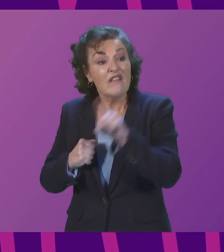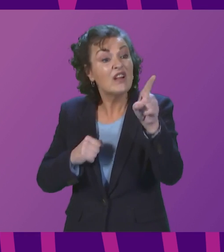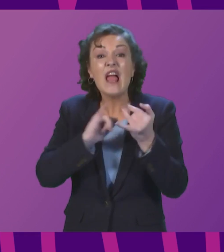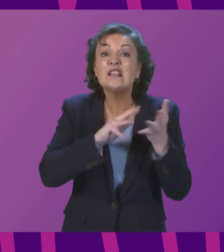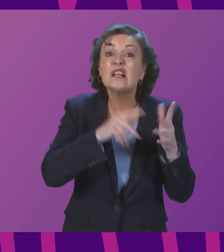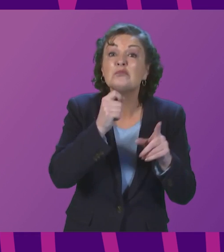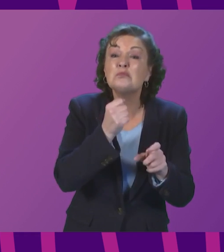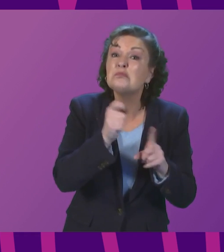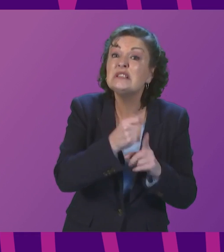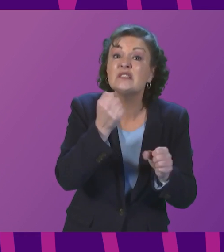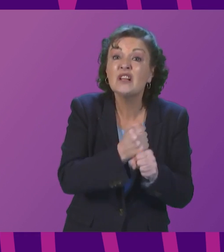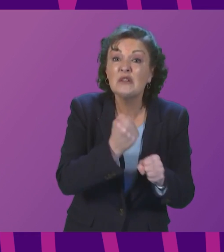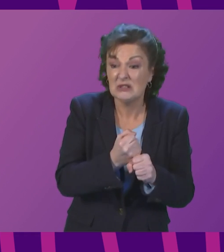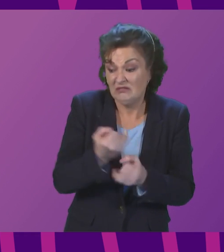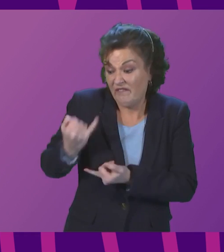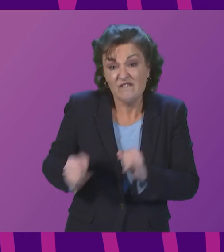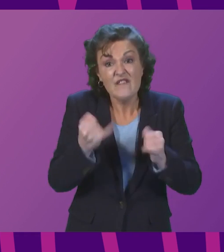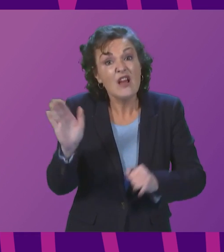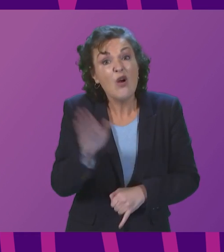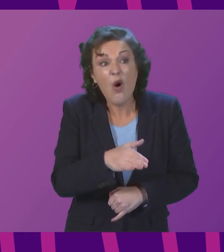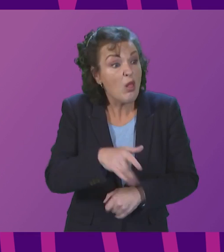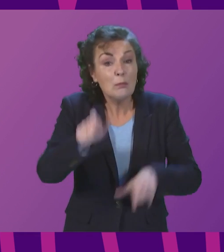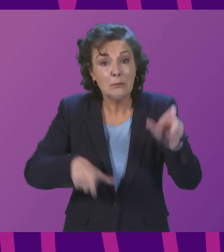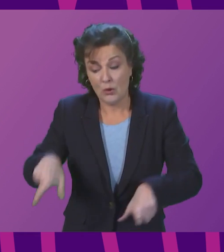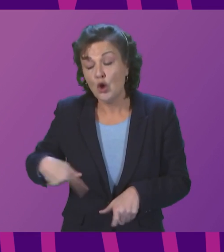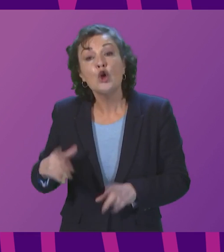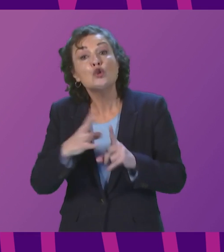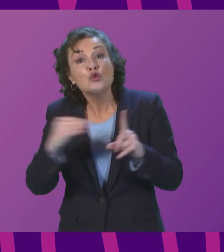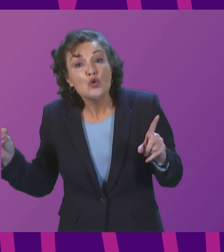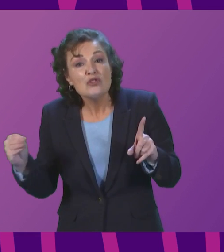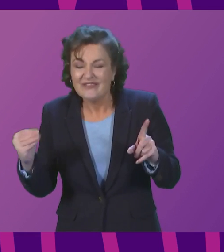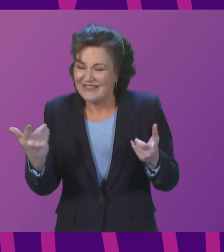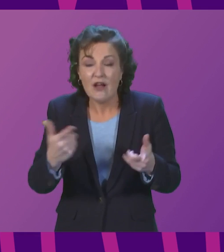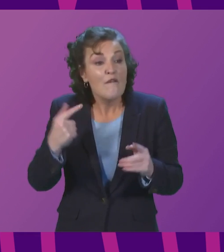The Tories cut universal credit and put up national insurance, yet they have written off billions in fraud.